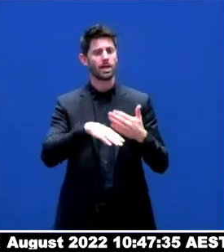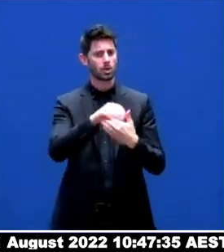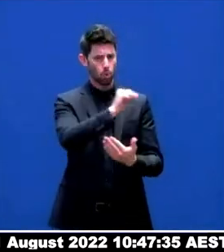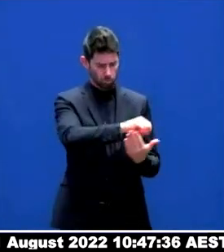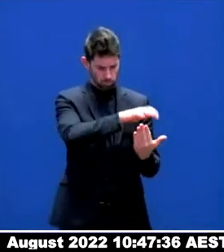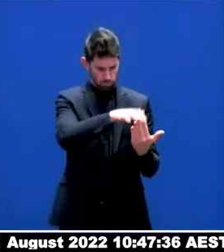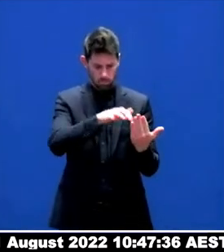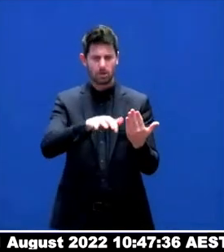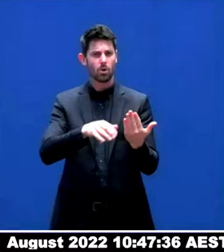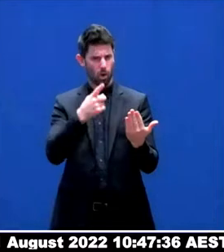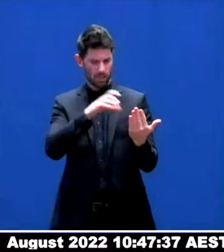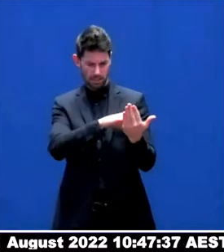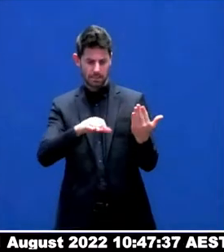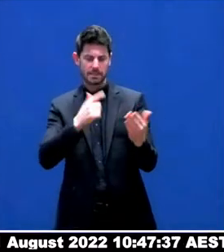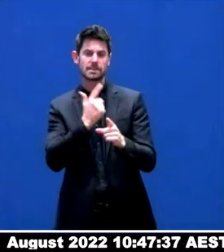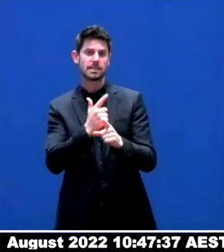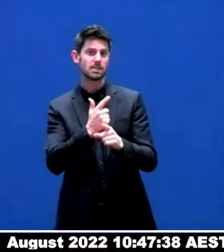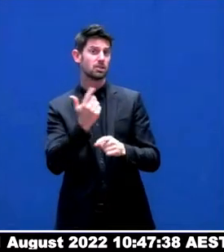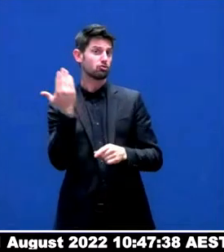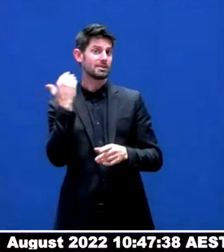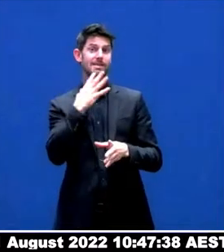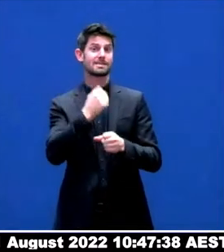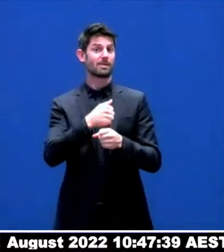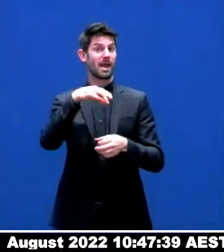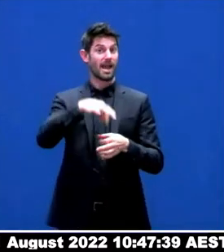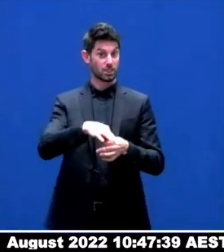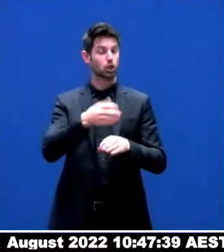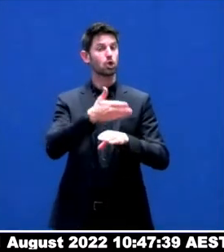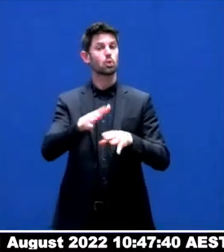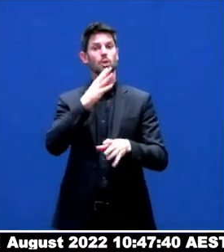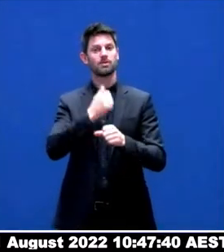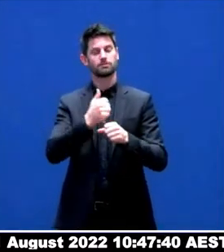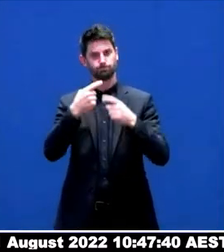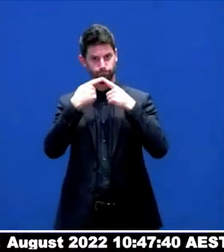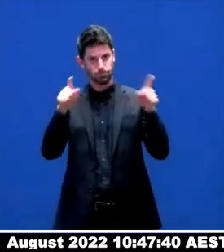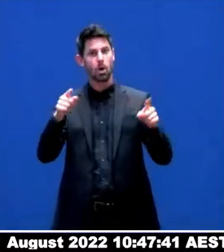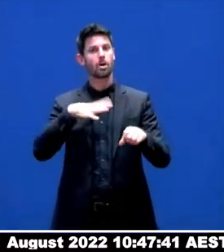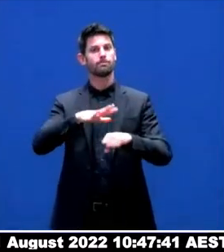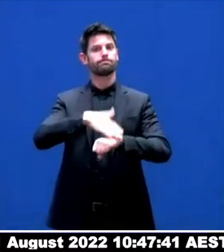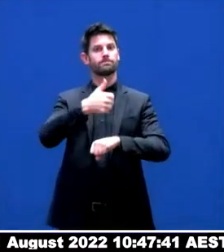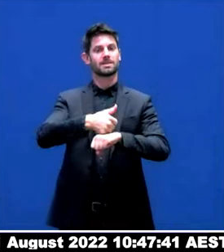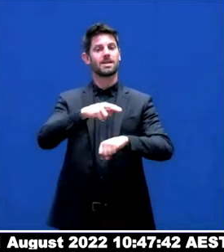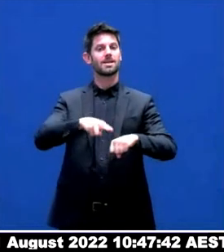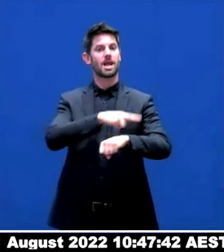coming out of the recent election, there's a proposed National Housing and Homelessness Plan that will be developed?